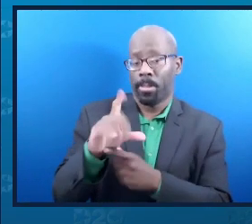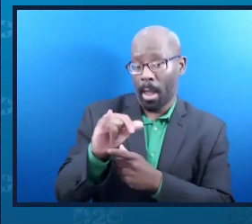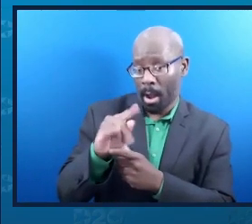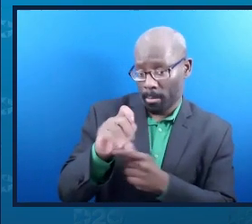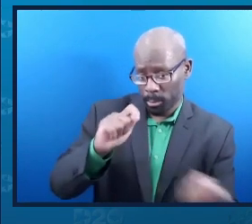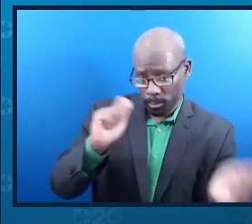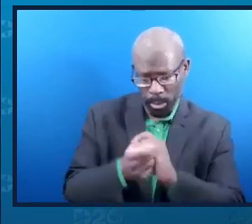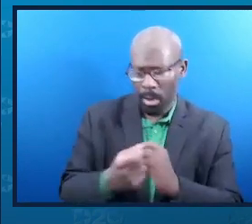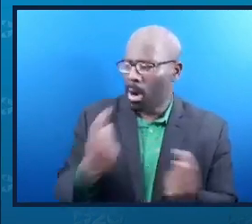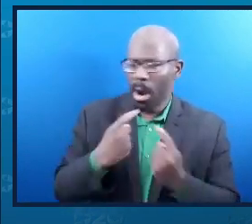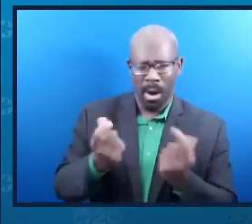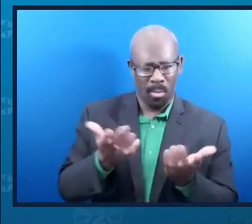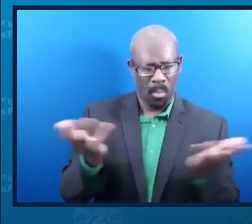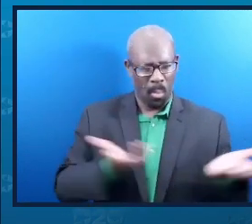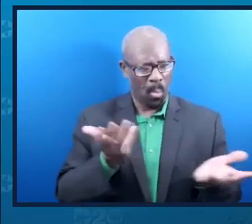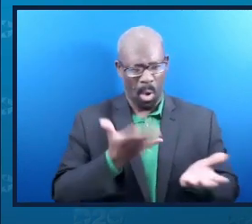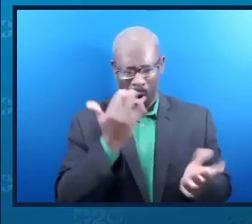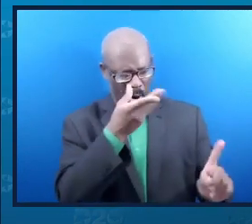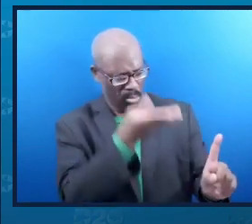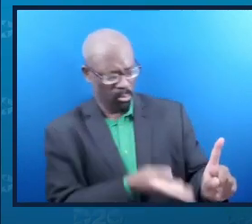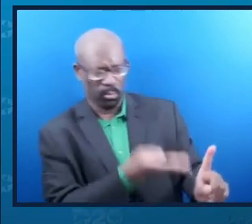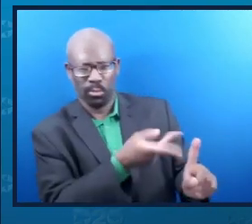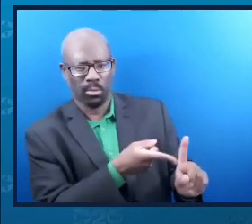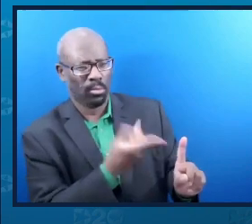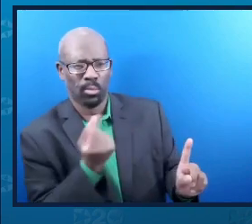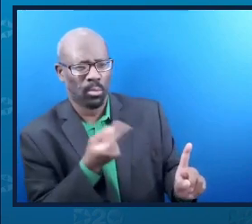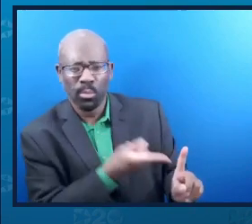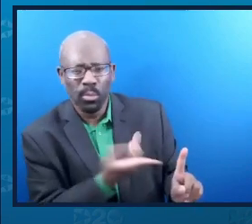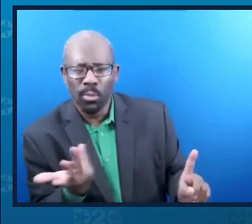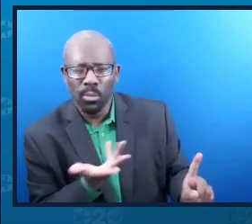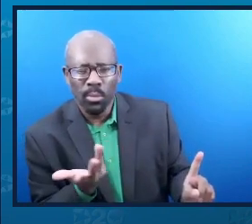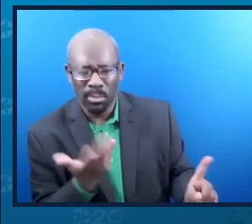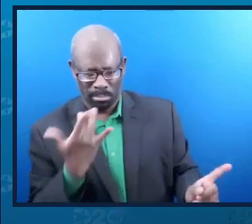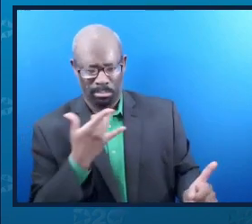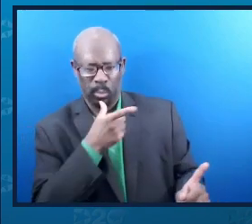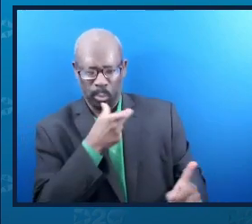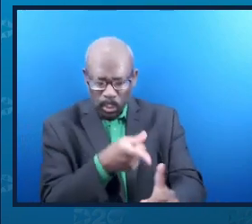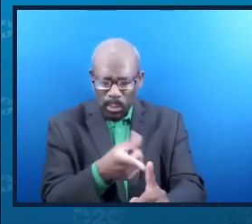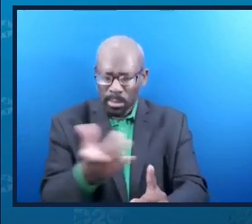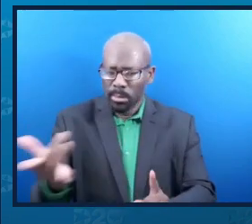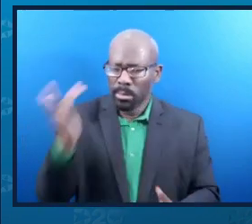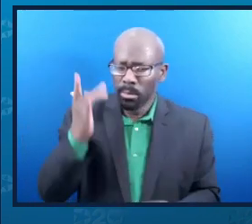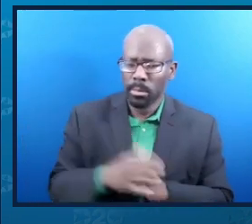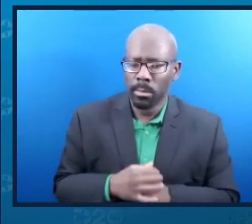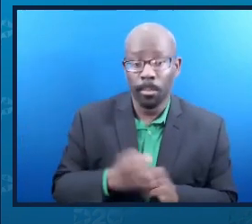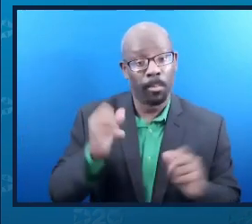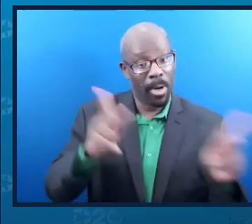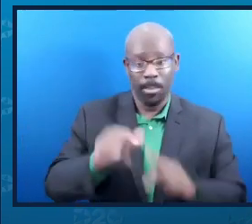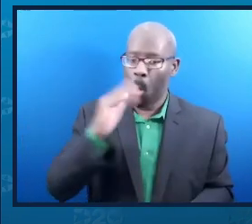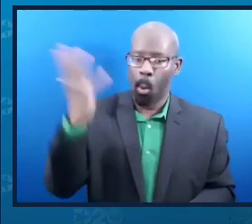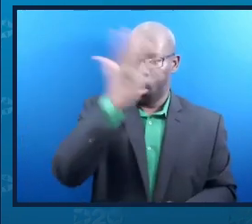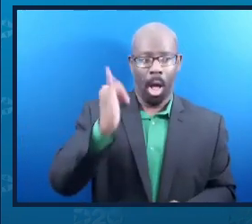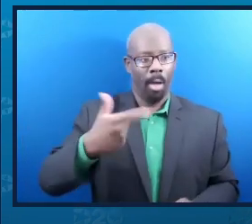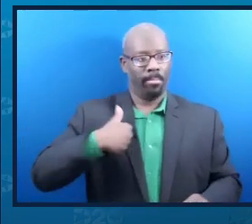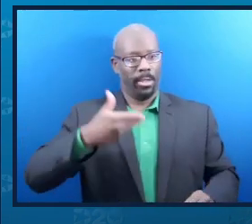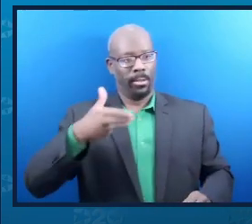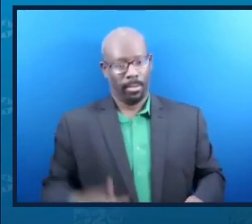WHAT ARE YOU DOING SNEER NOT A LOT OF CLIMATE ACTIVISTS LOOK LIKE ME.